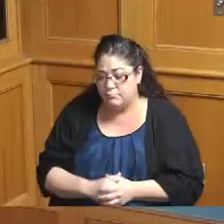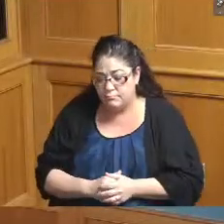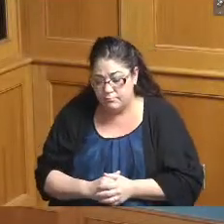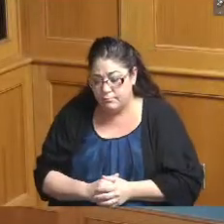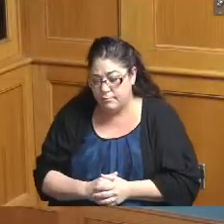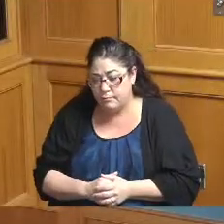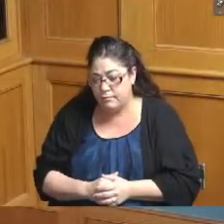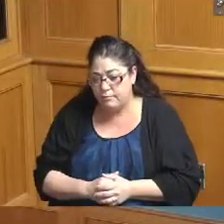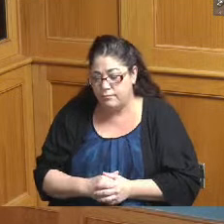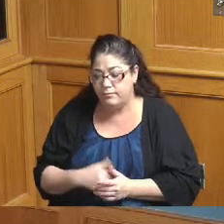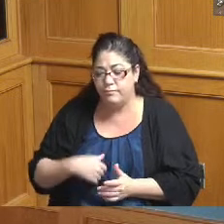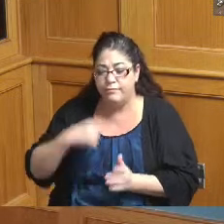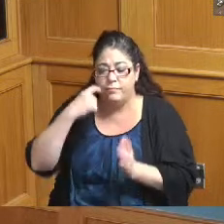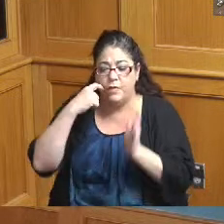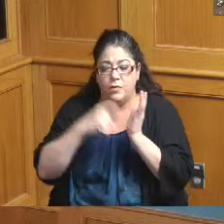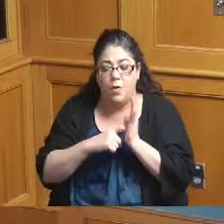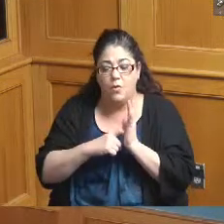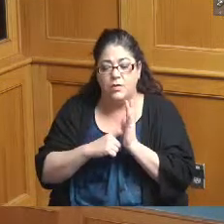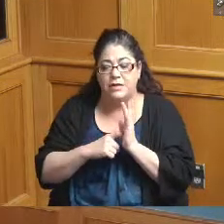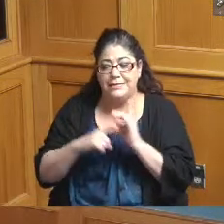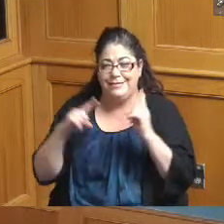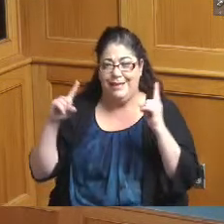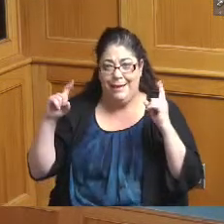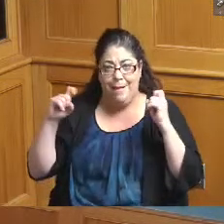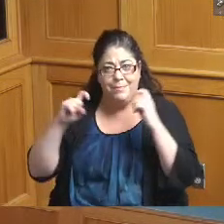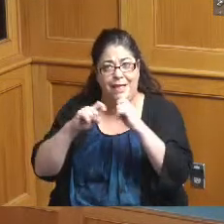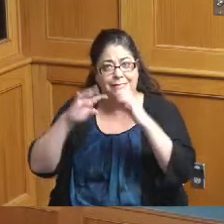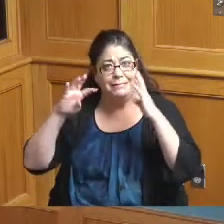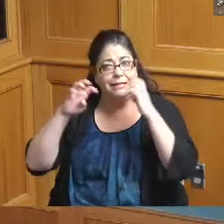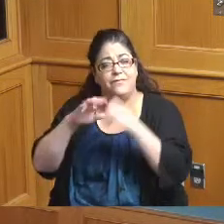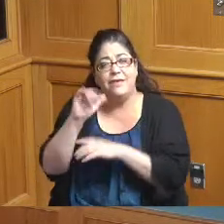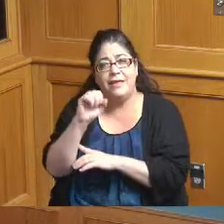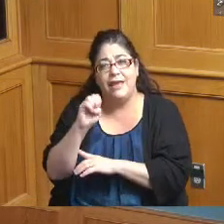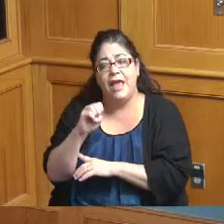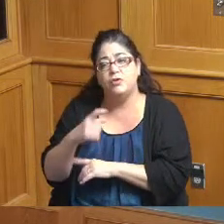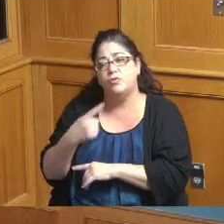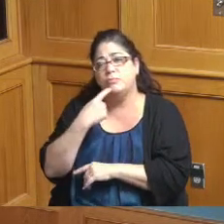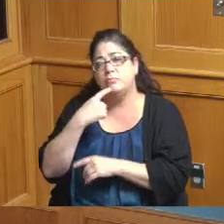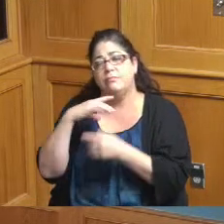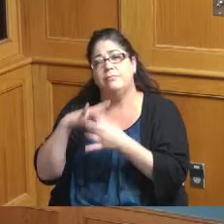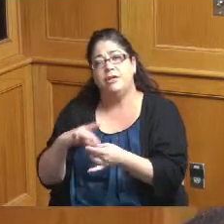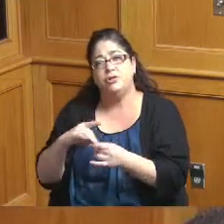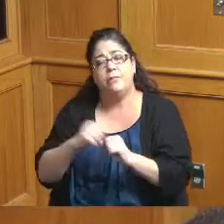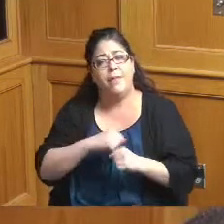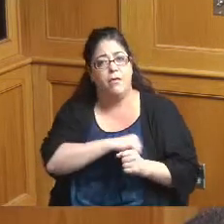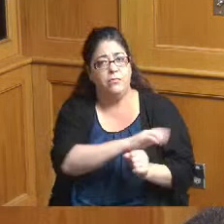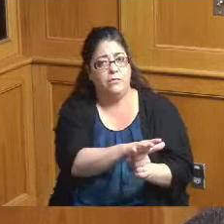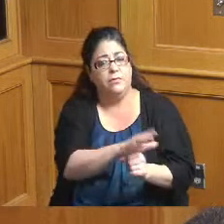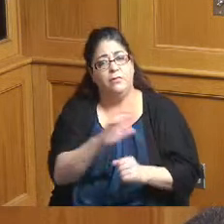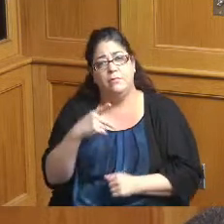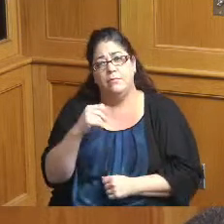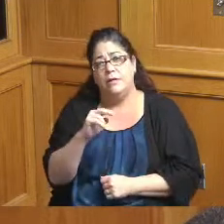I noticed on the complexity of cases you mentioned about the pandemic how that has impacted of your